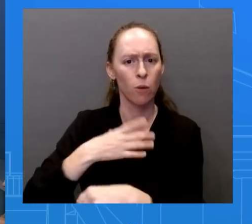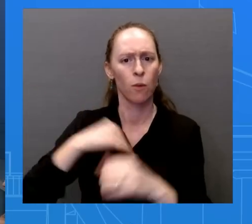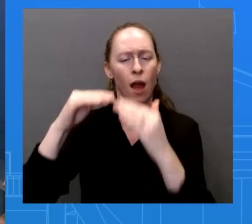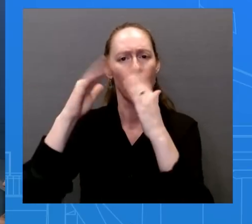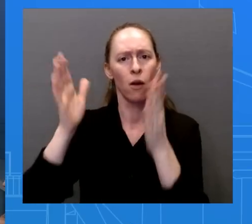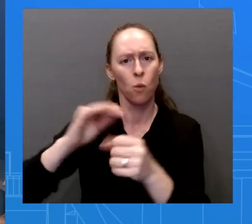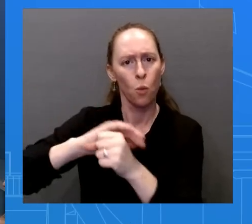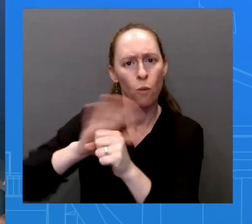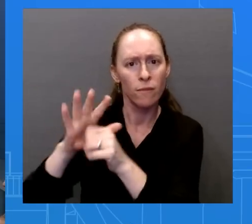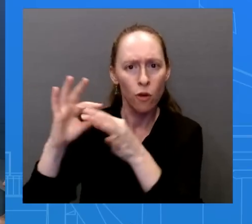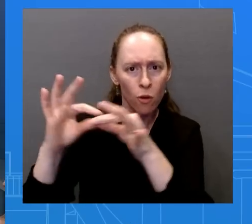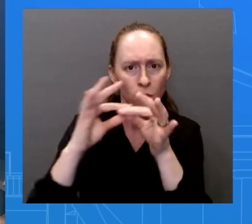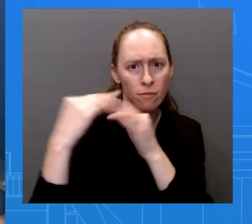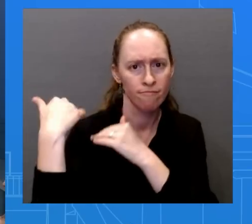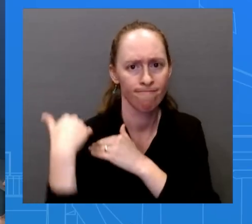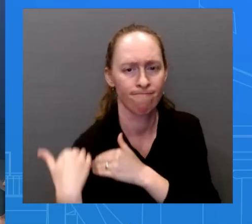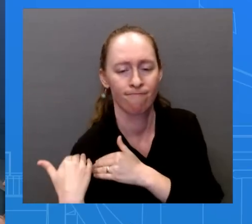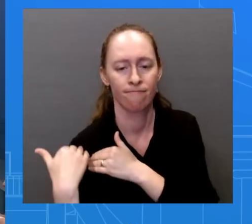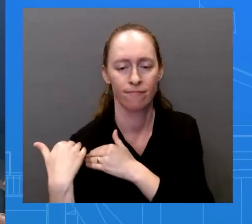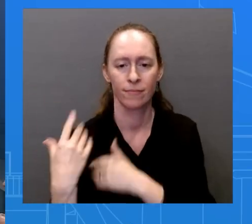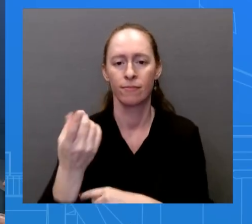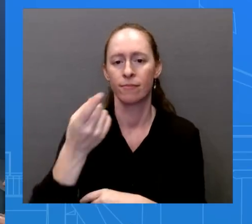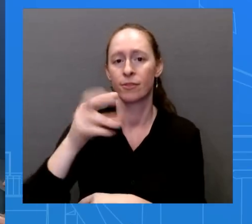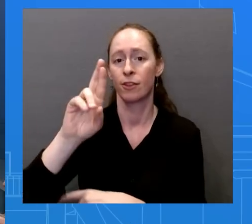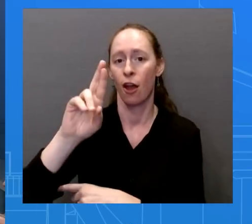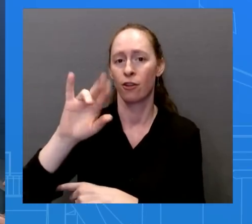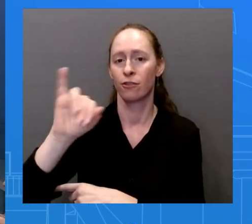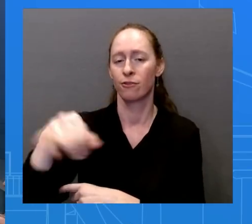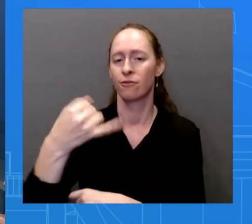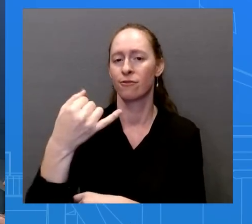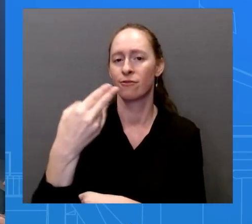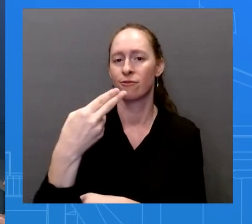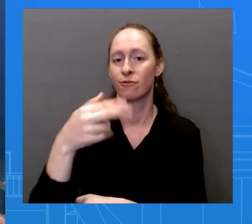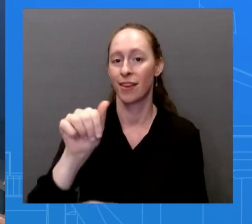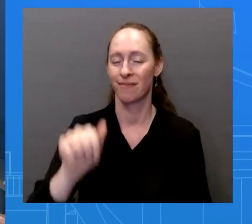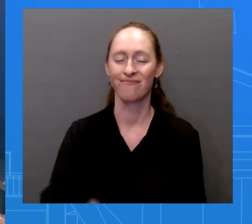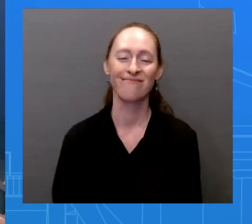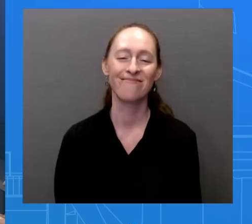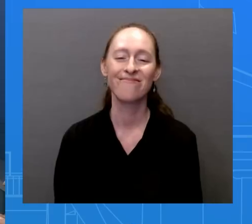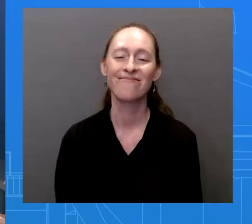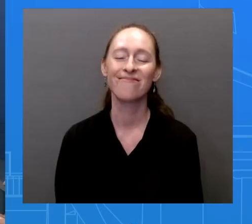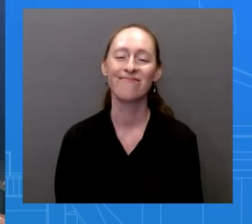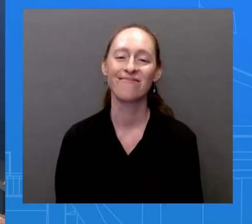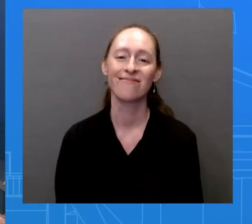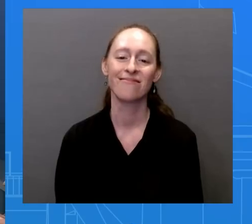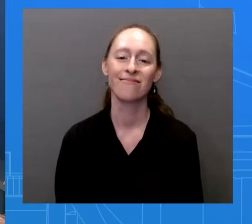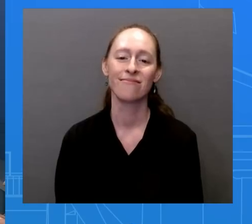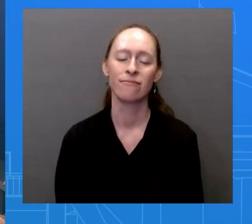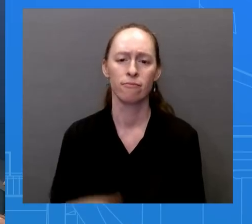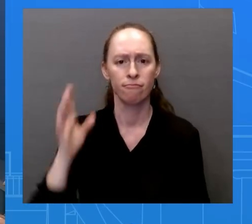He is going to discuss the benefits of the updated vaccines and new vaccines that you have heard us talk about here